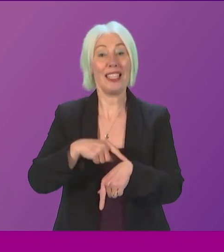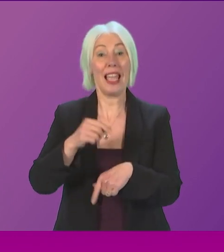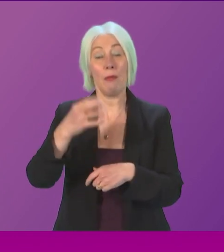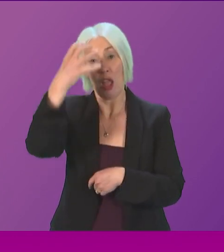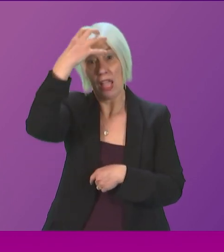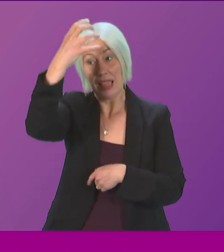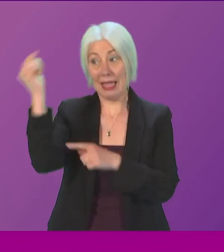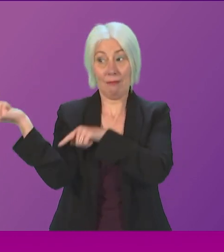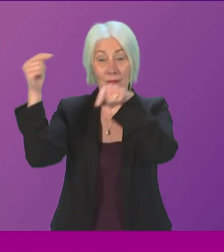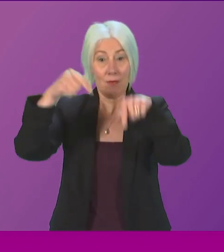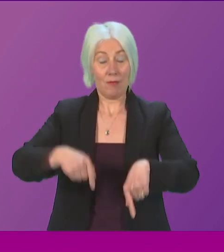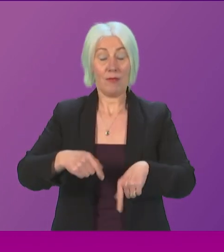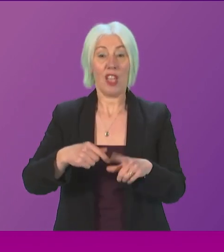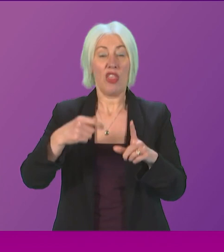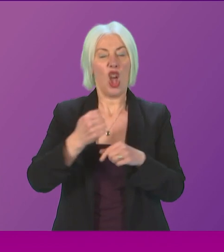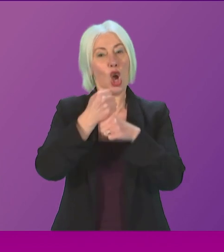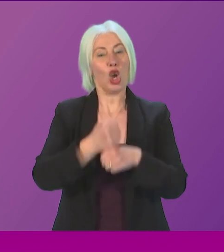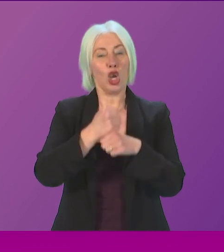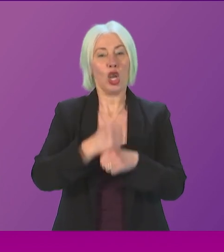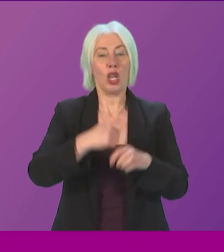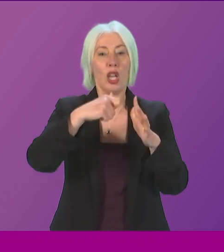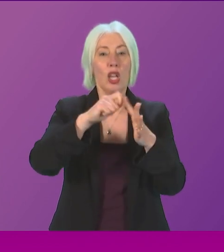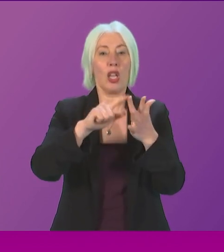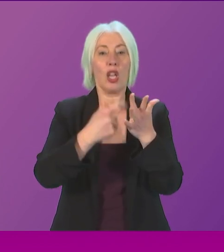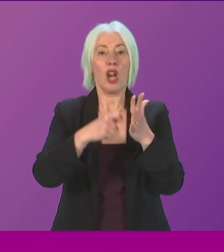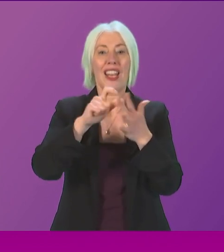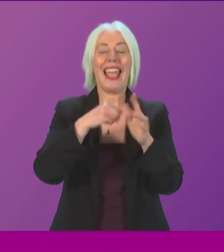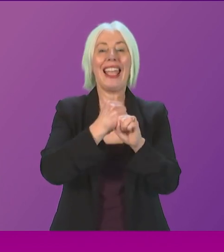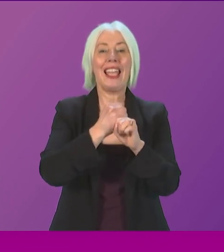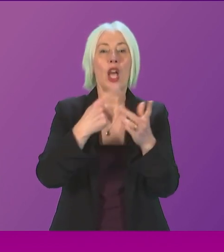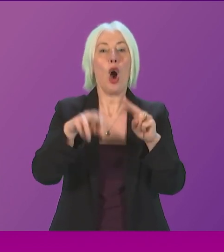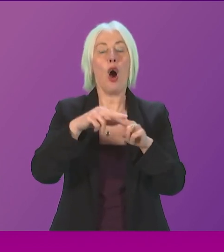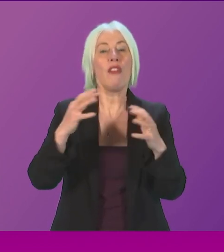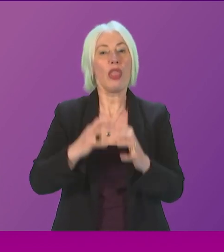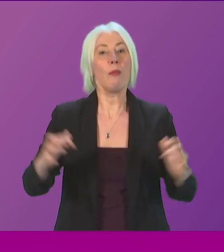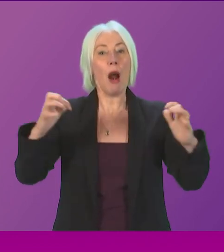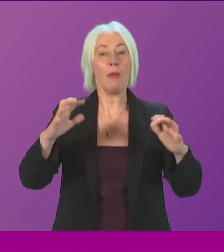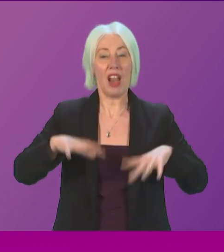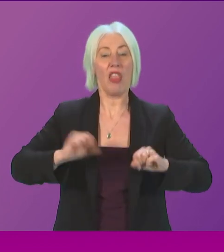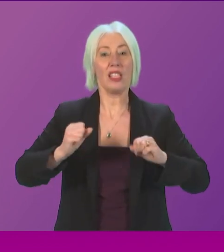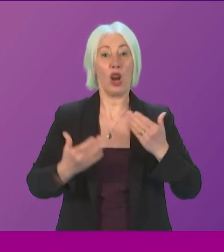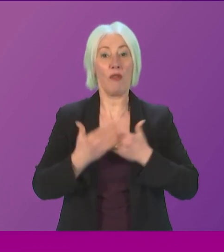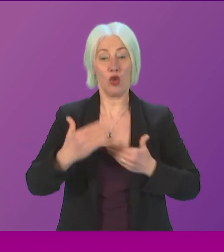which is the multifaith service that we hold at the start of each parliamentary session.